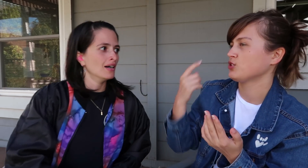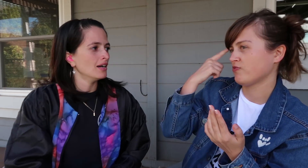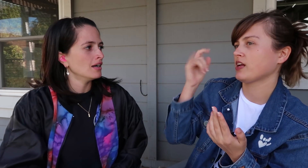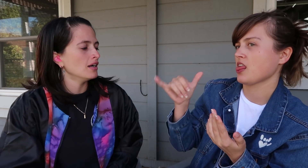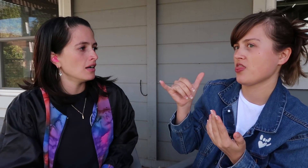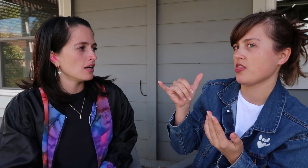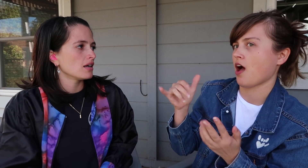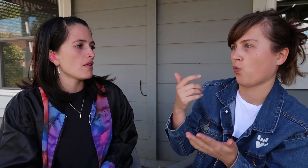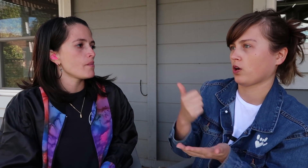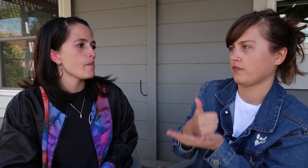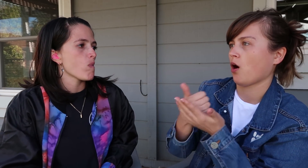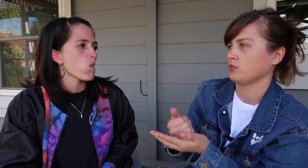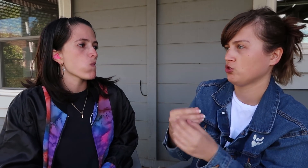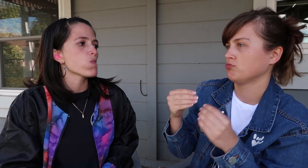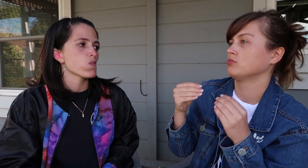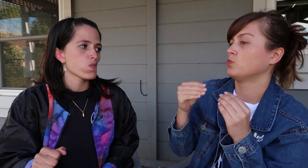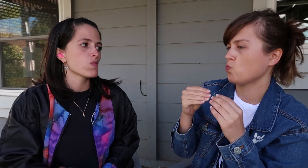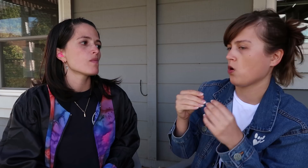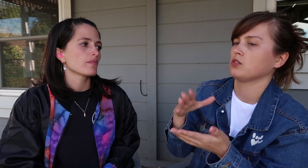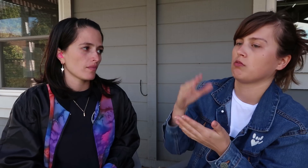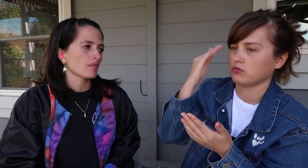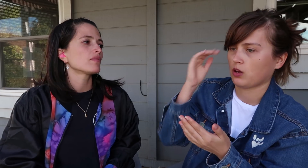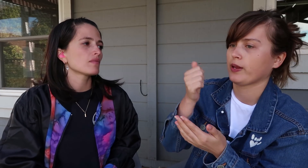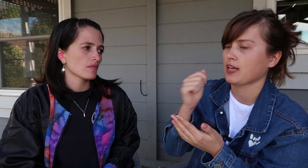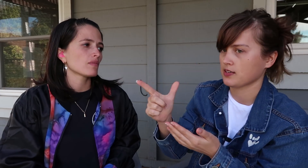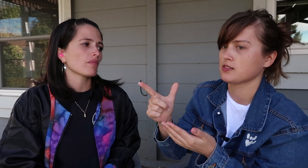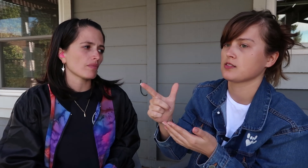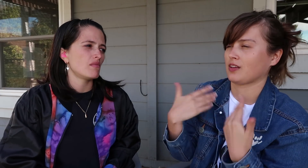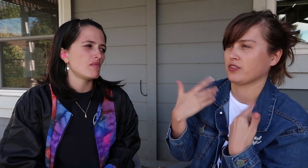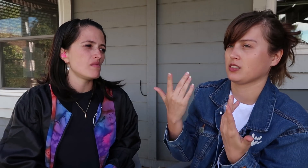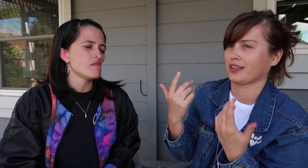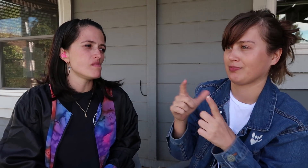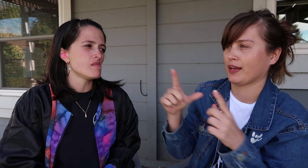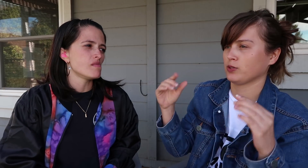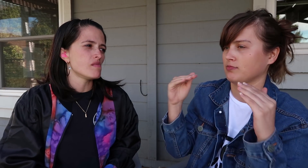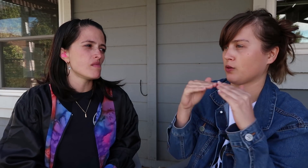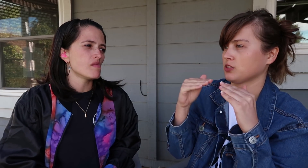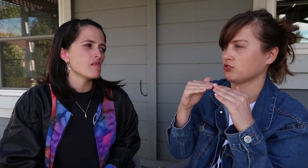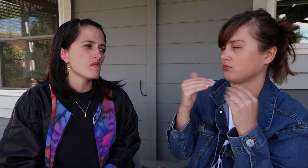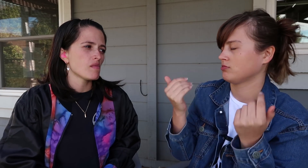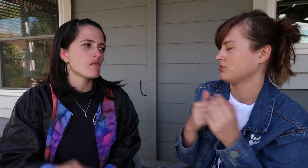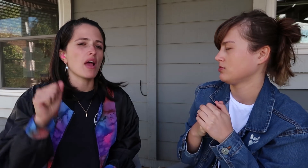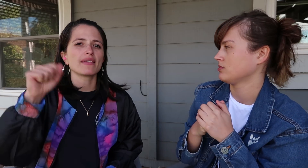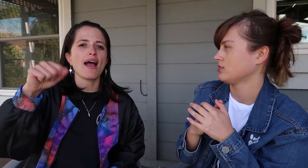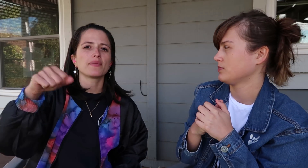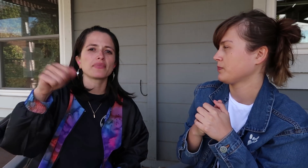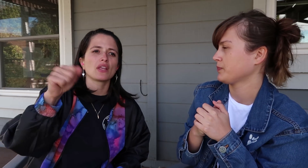Do you think that it would have helped you more knowing ASL and having language acquisition? Yes.